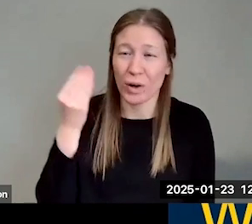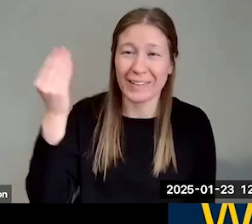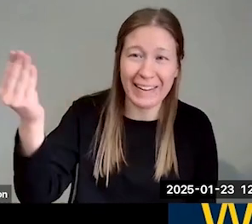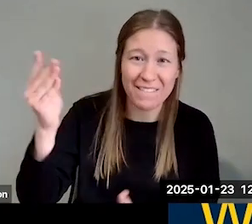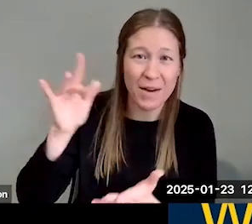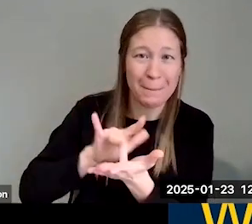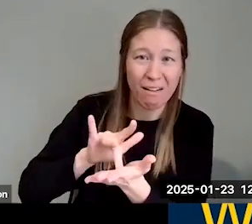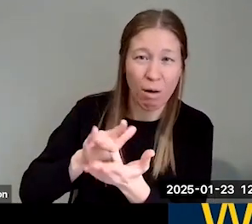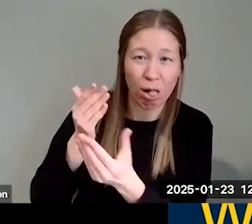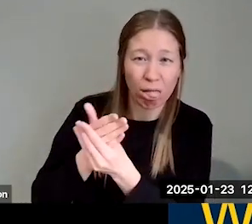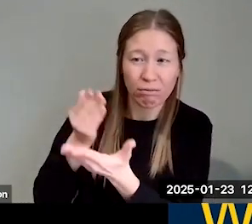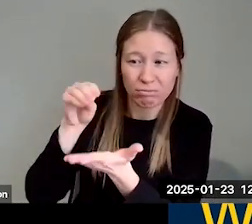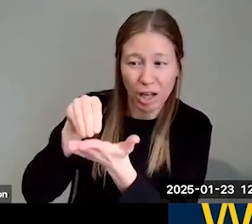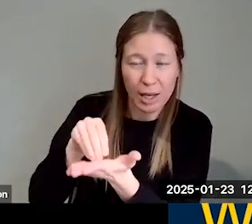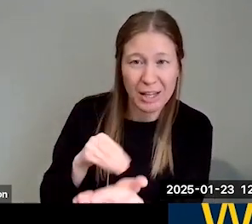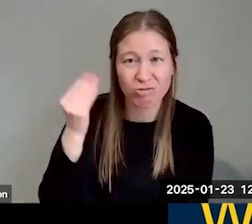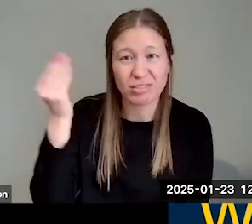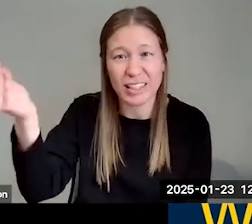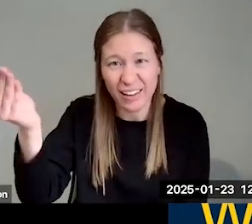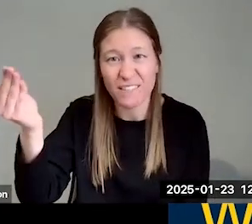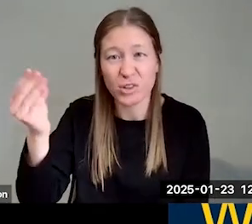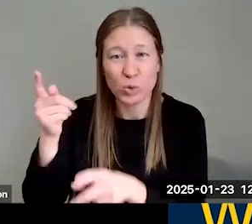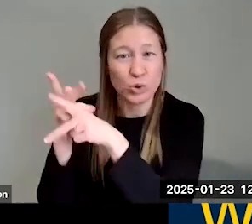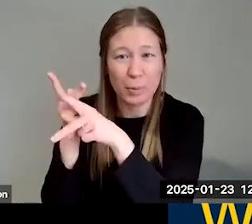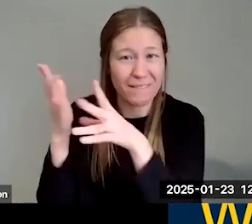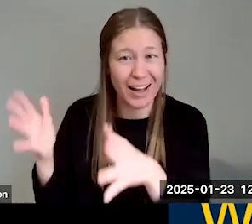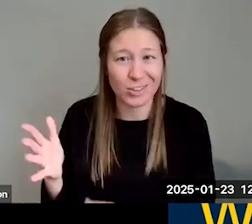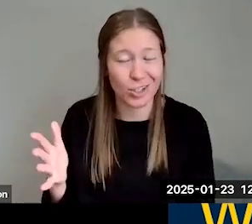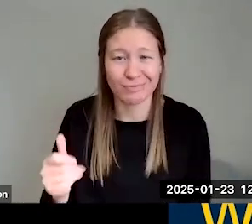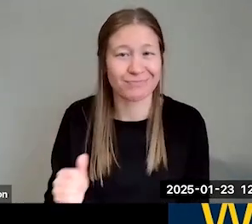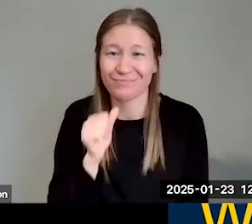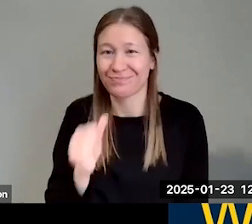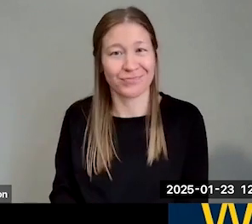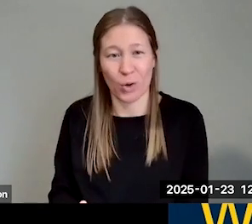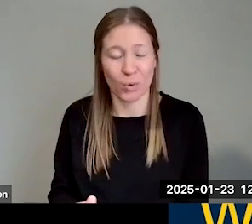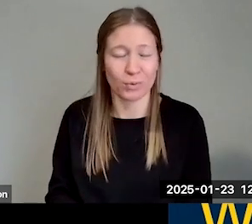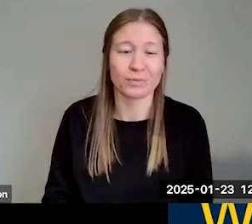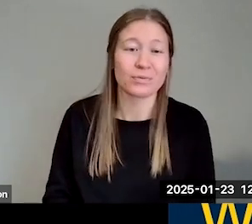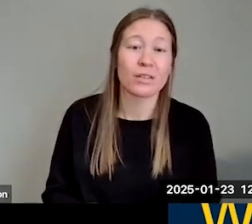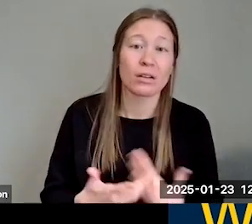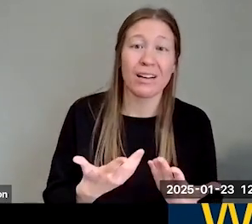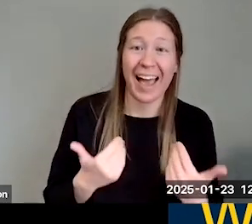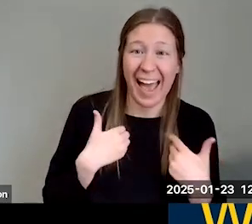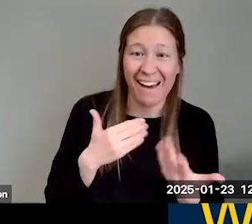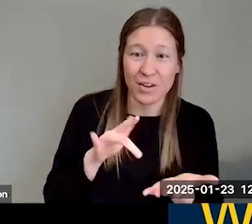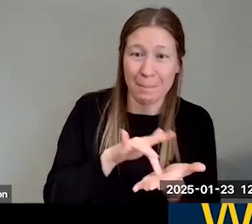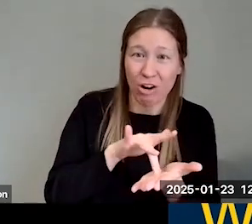to your immediate supervisor. Don't provide undated, unsigned medical documentation